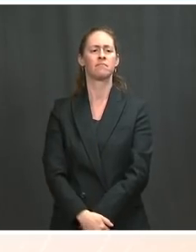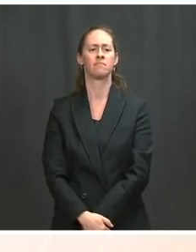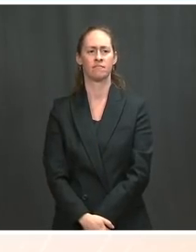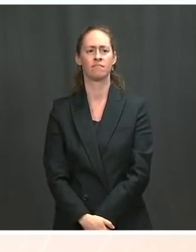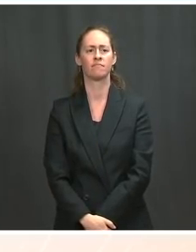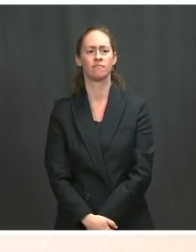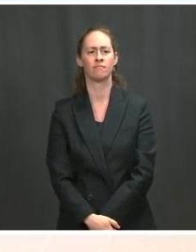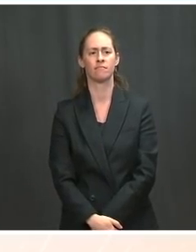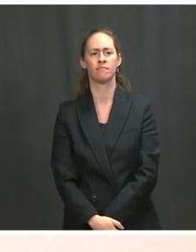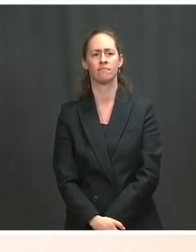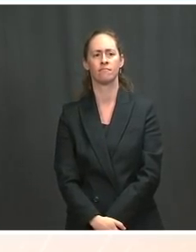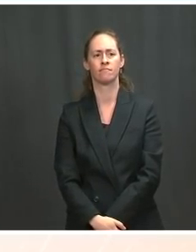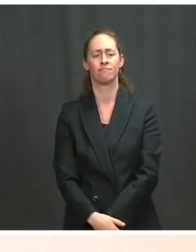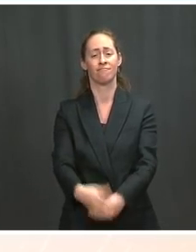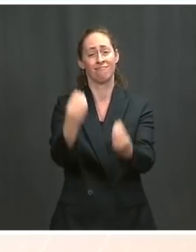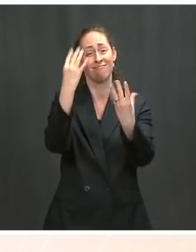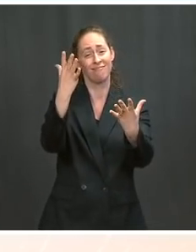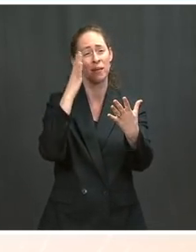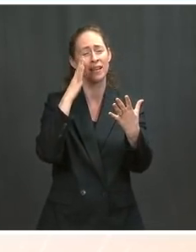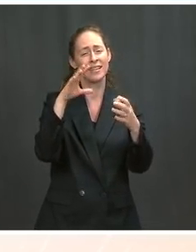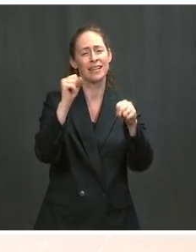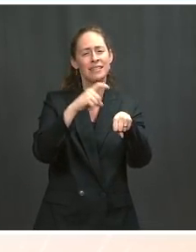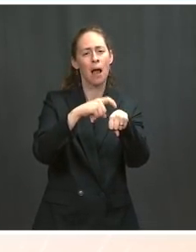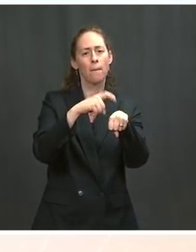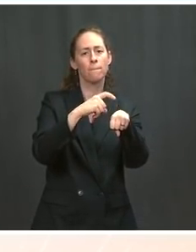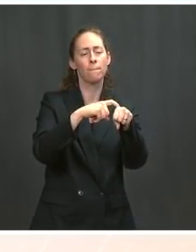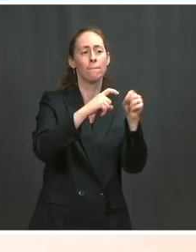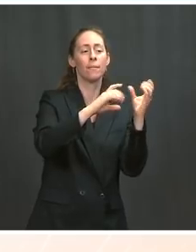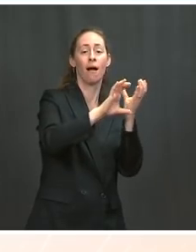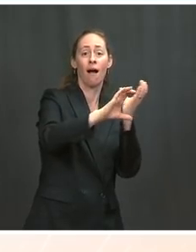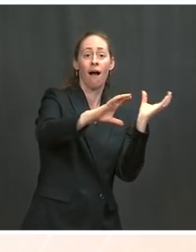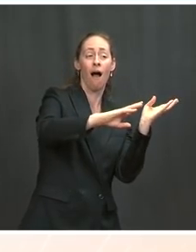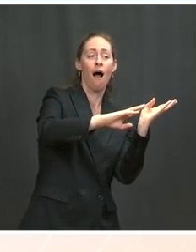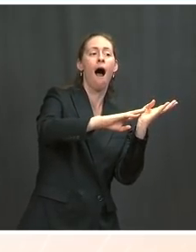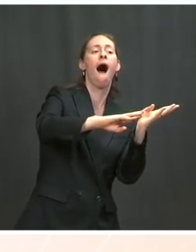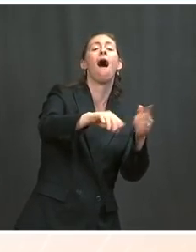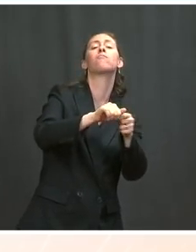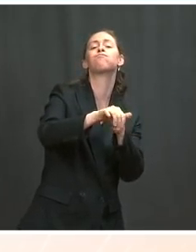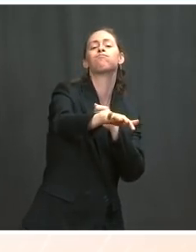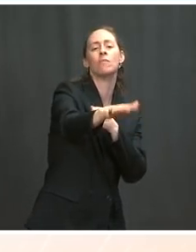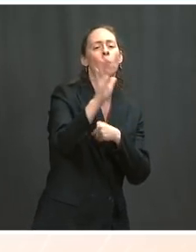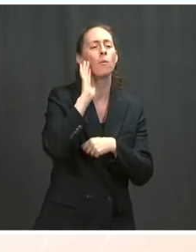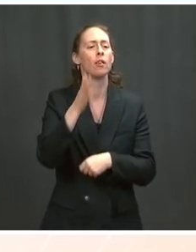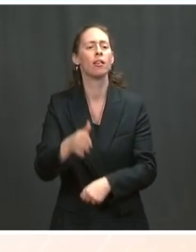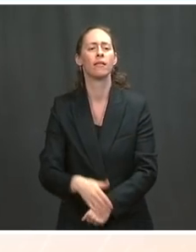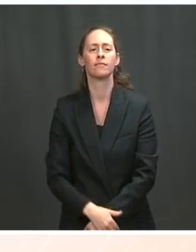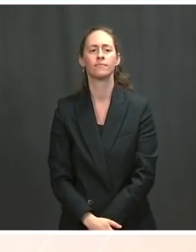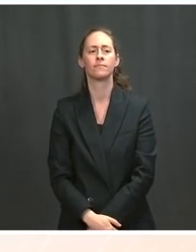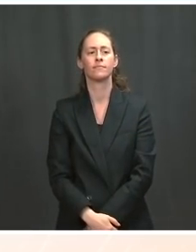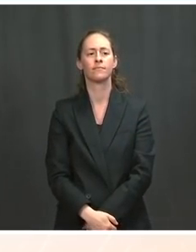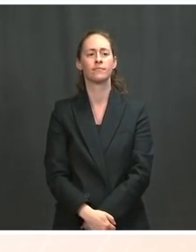But, in the last 48 hours alone, we announced a targeted Jones Act waiver to ease shipping of full -- fuel;